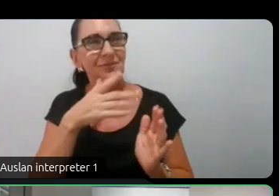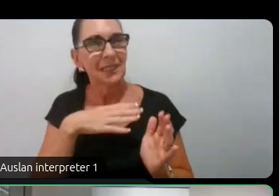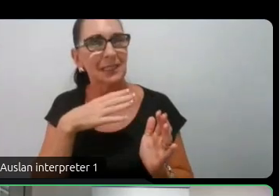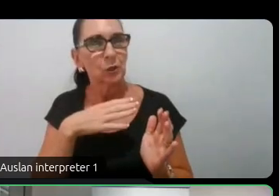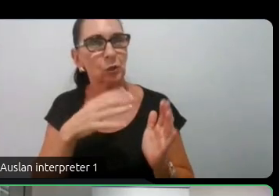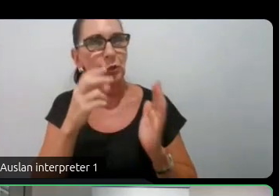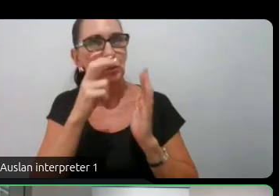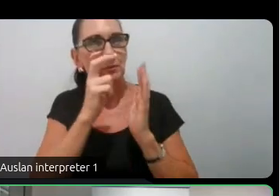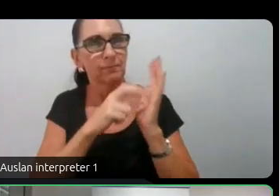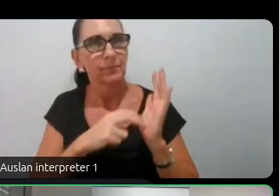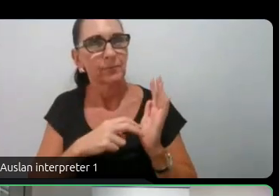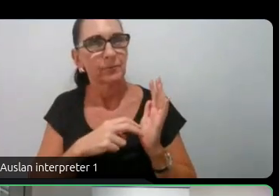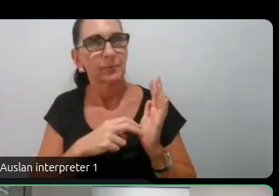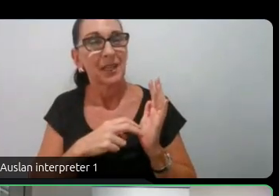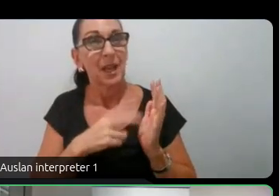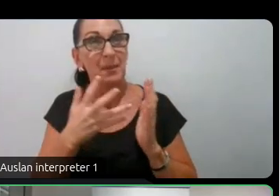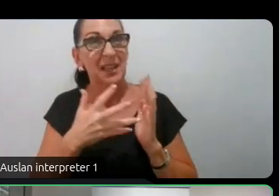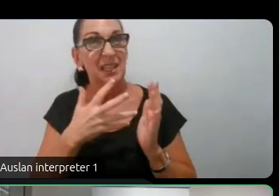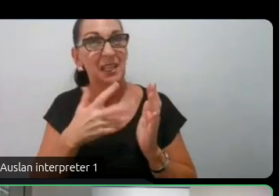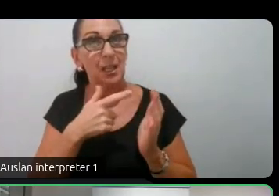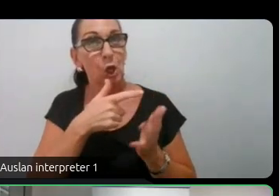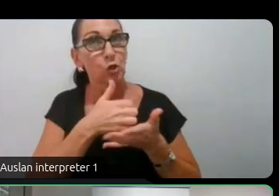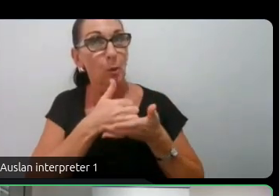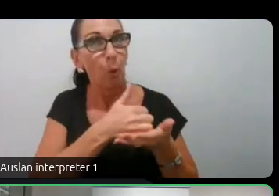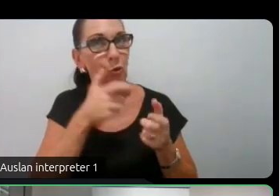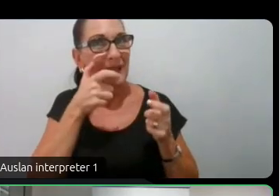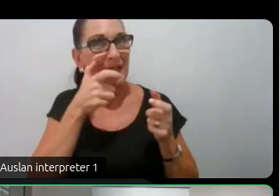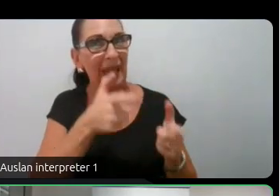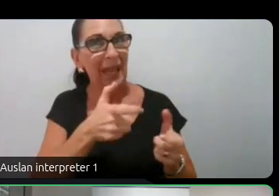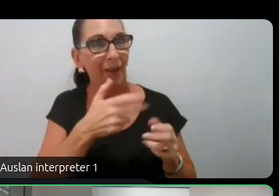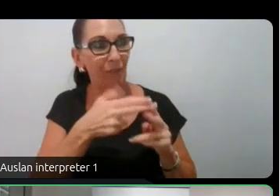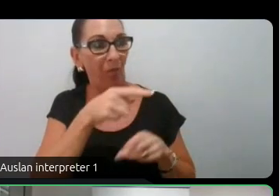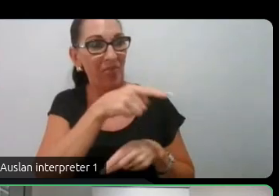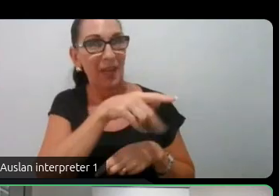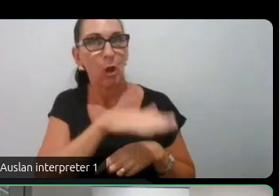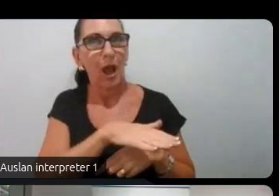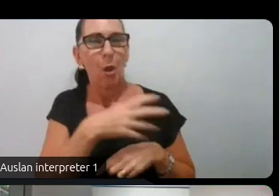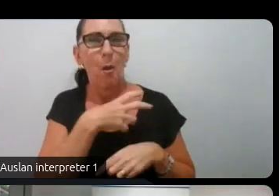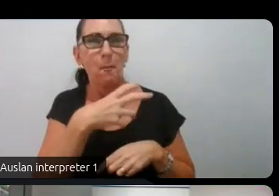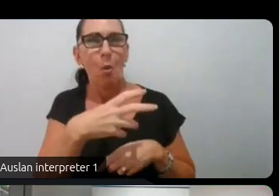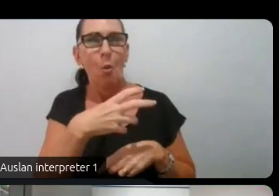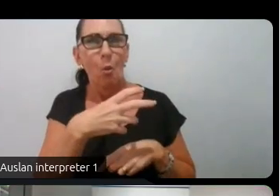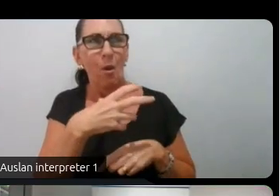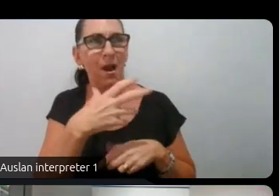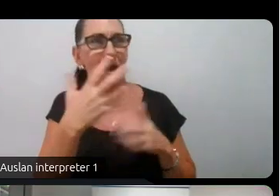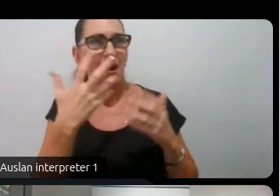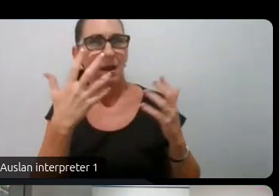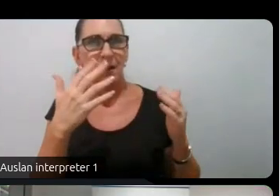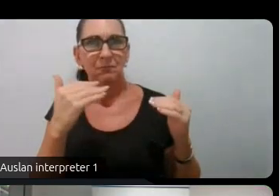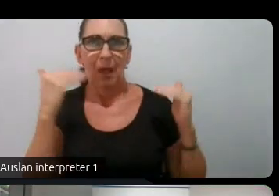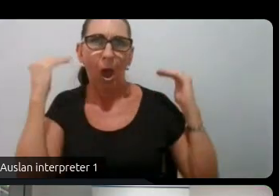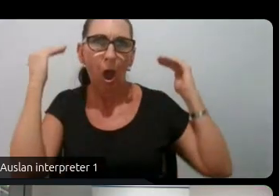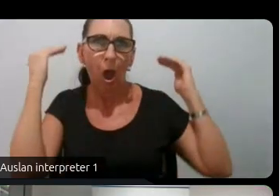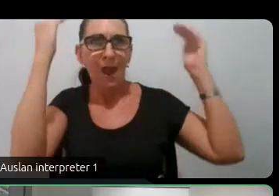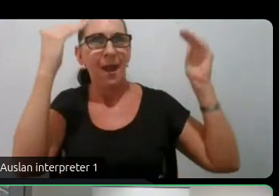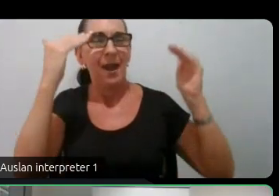and care needs for that child are substantially higher um than other children of a similar age. So